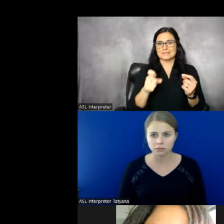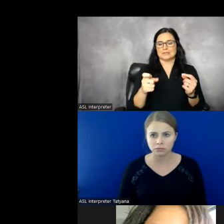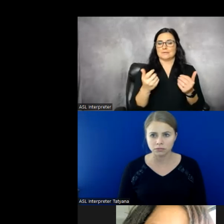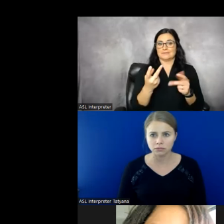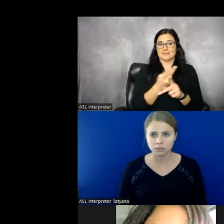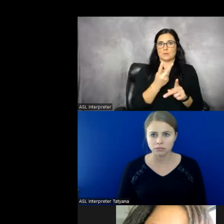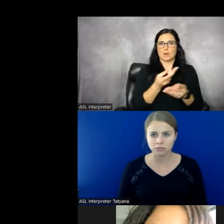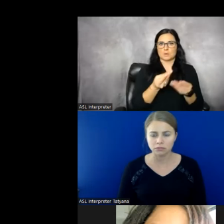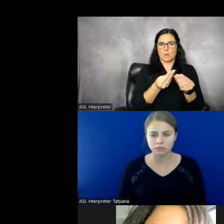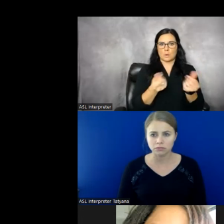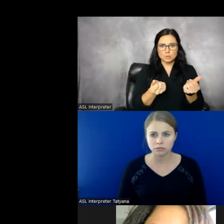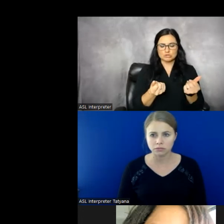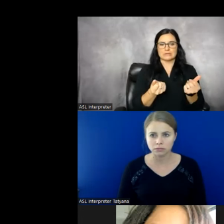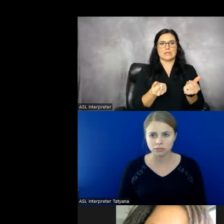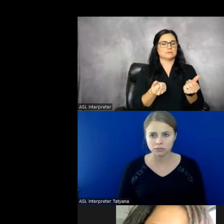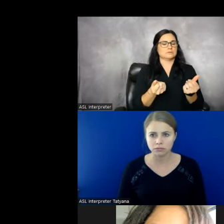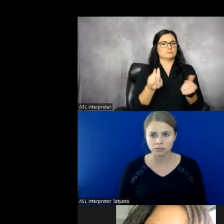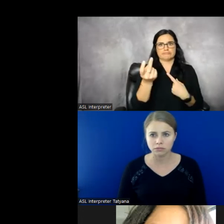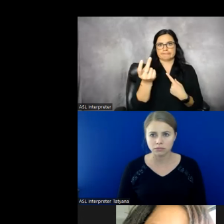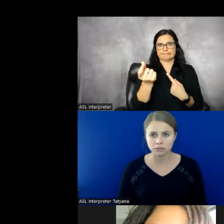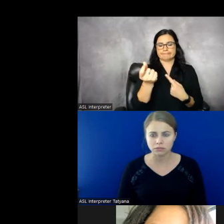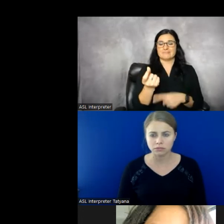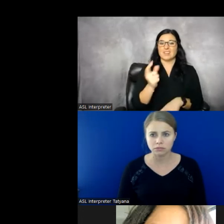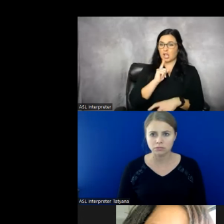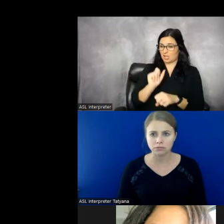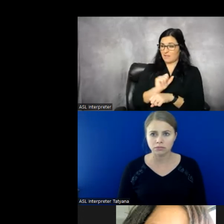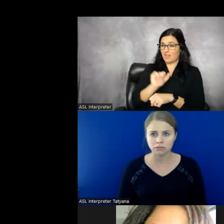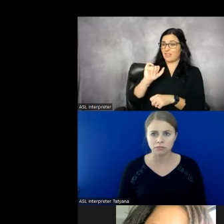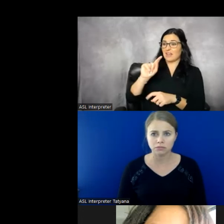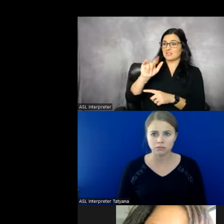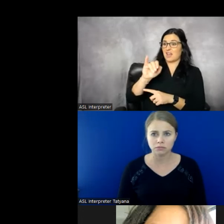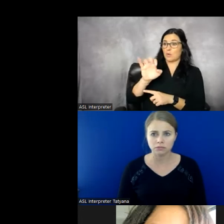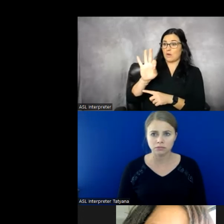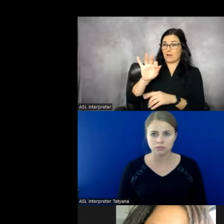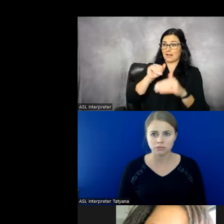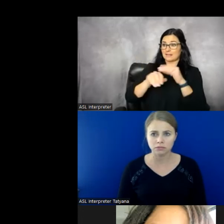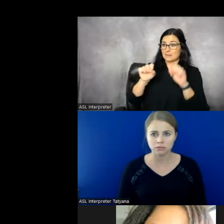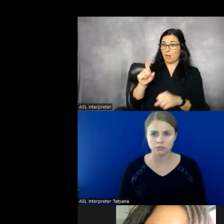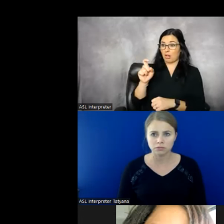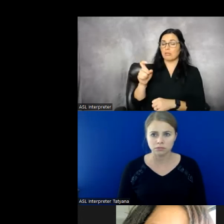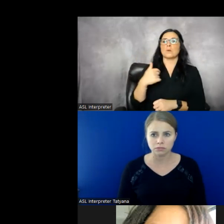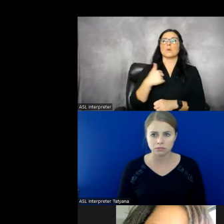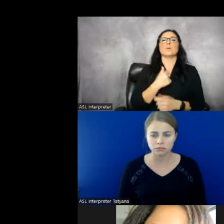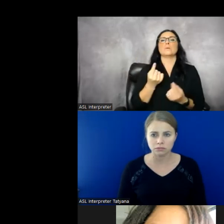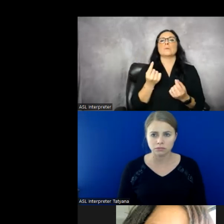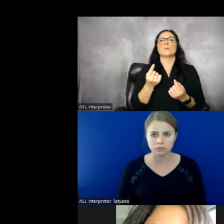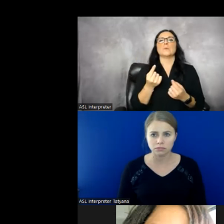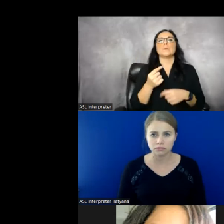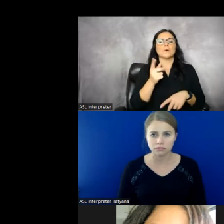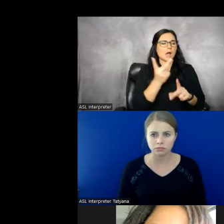We need to find out for sure, is this thing accessible." We got access to a sandbox. We found out pretty quickly